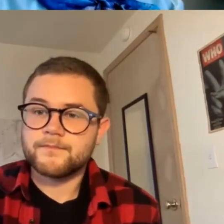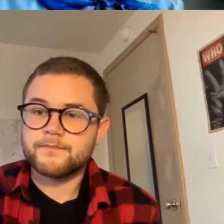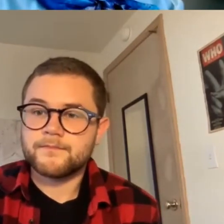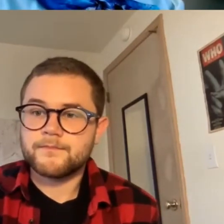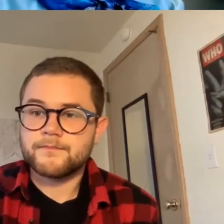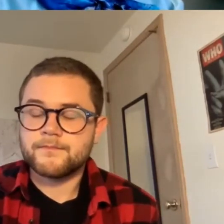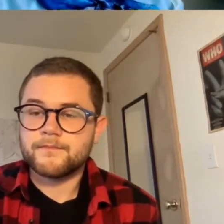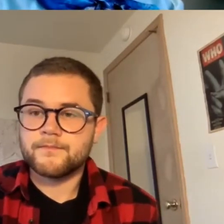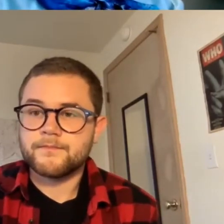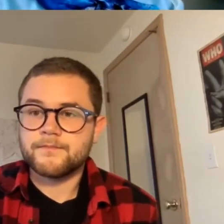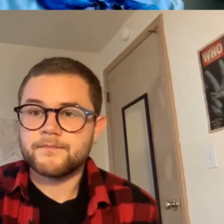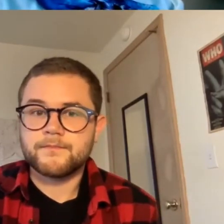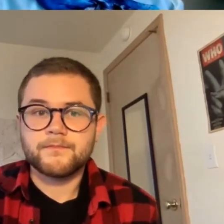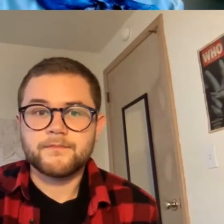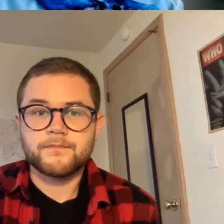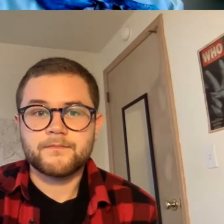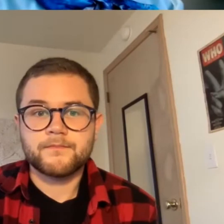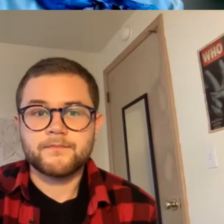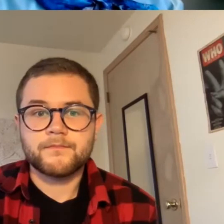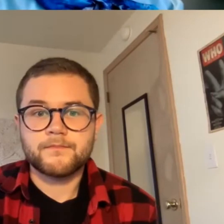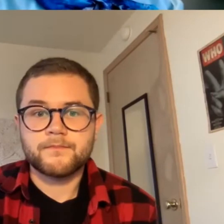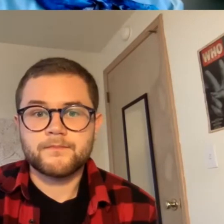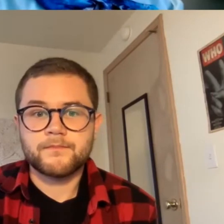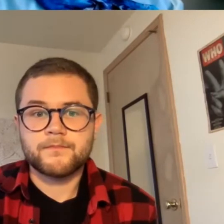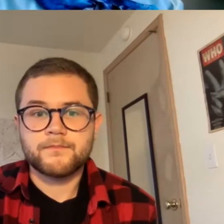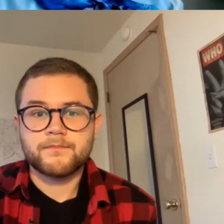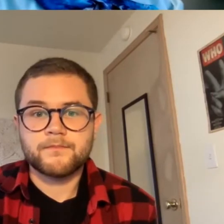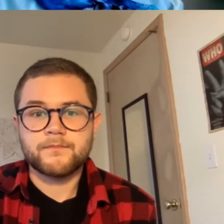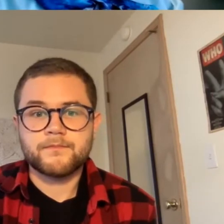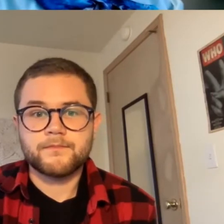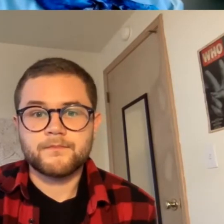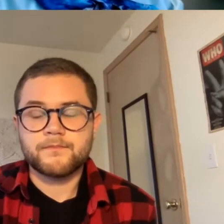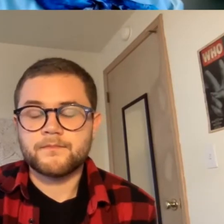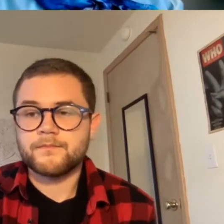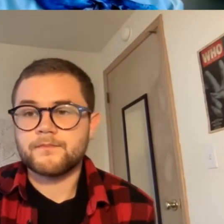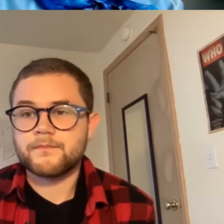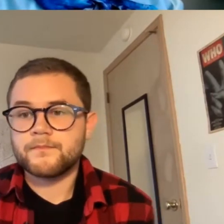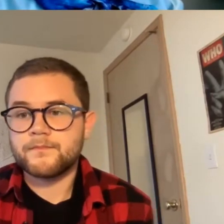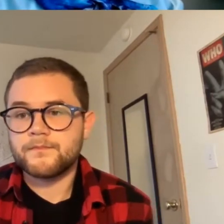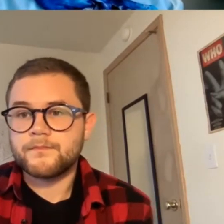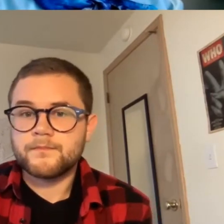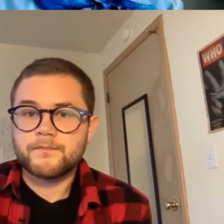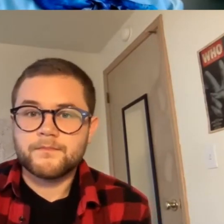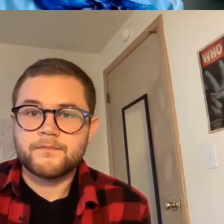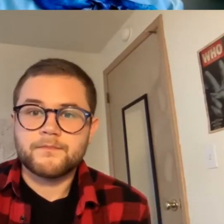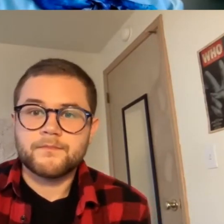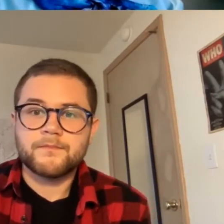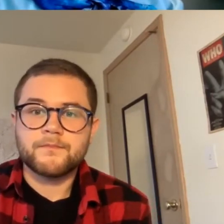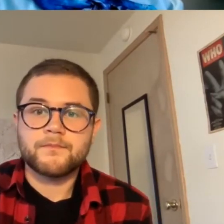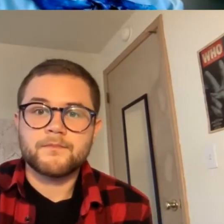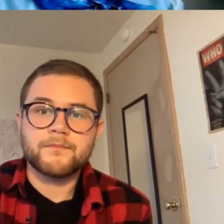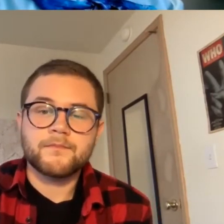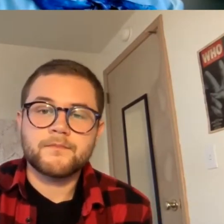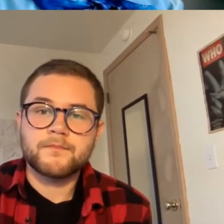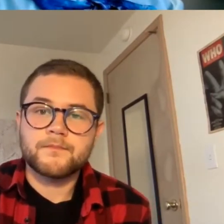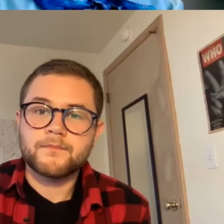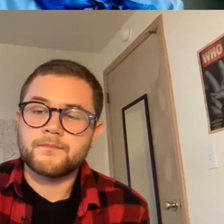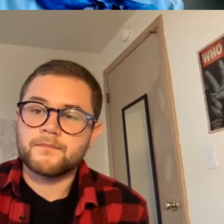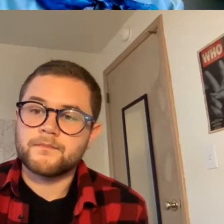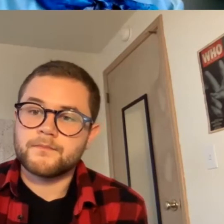There was a discussion about secondary trauma and do we have any research on what happens when,